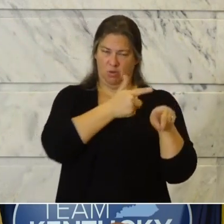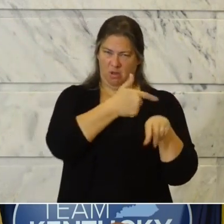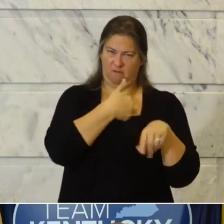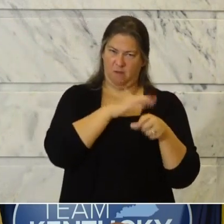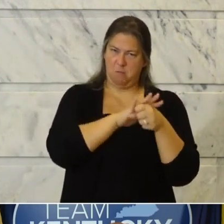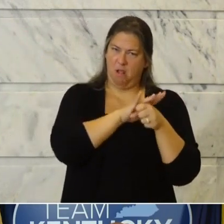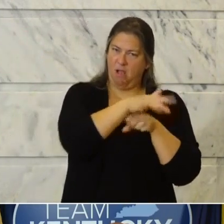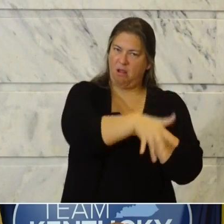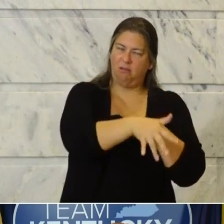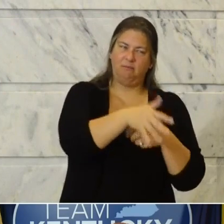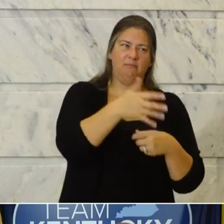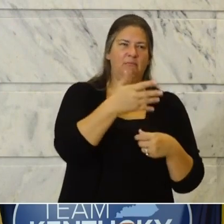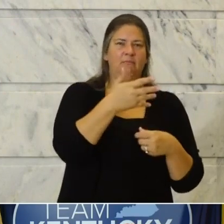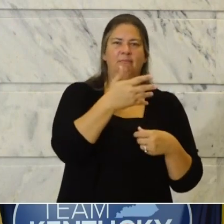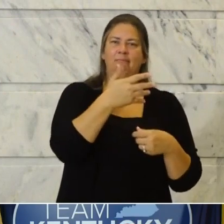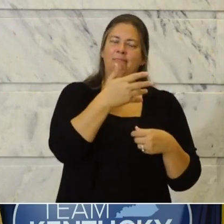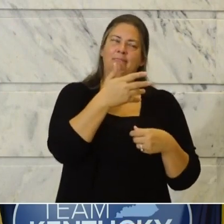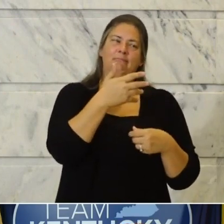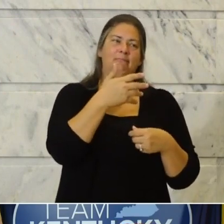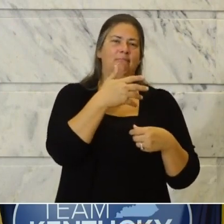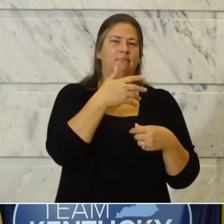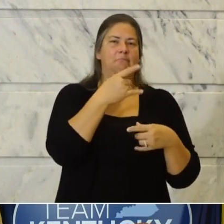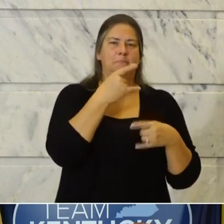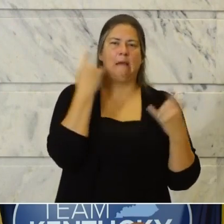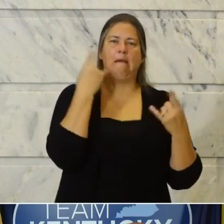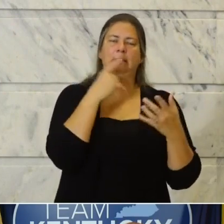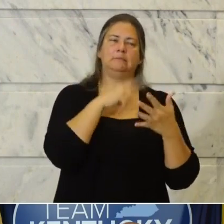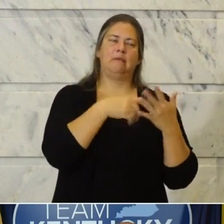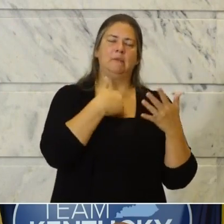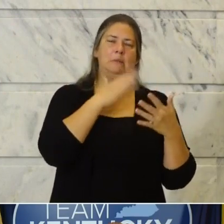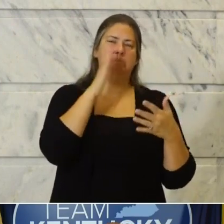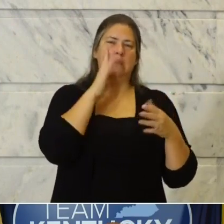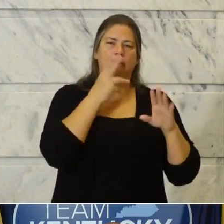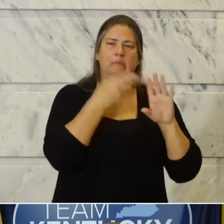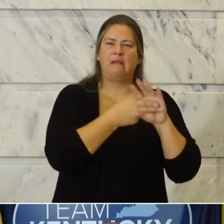non covert persons, then this model is operative. And just like the governor